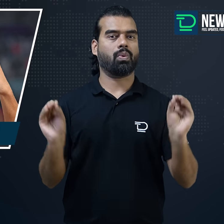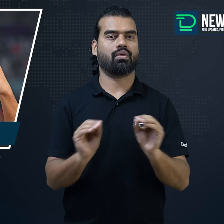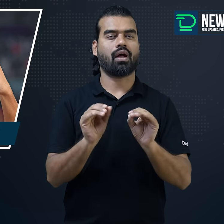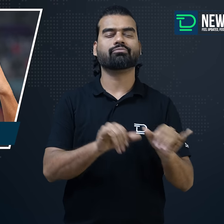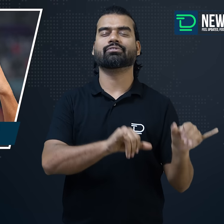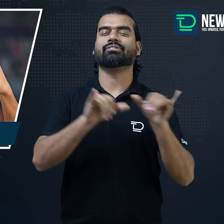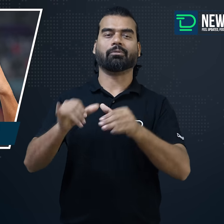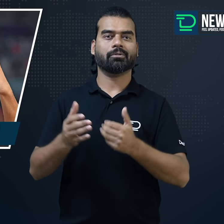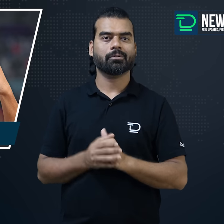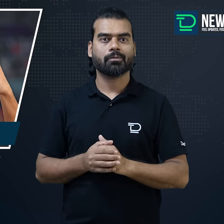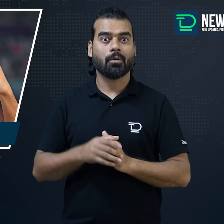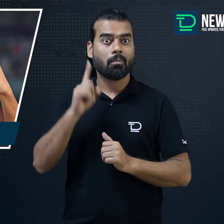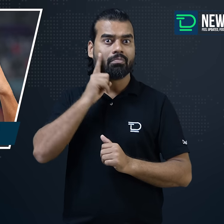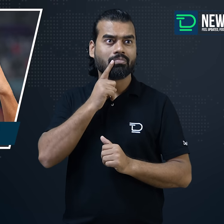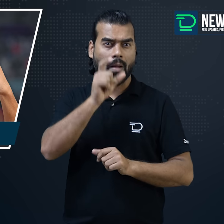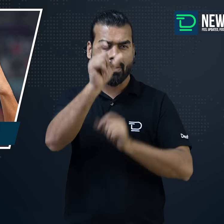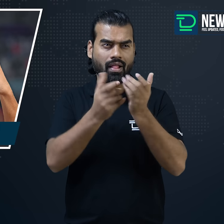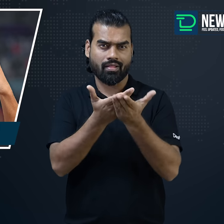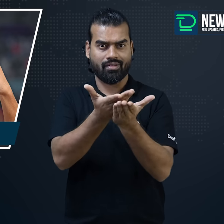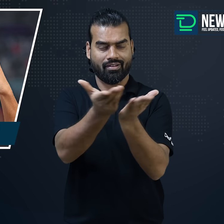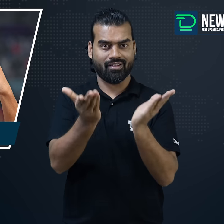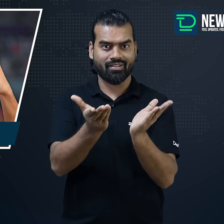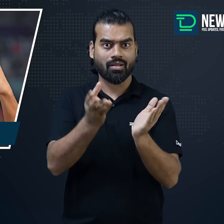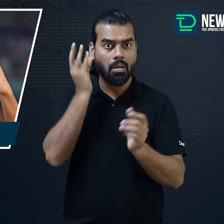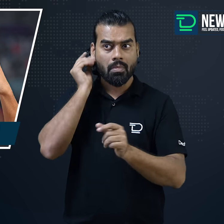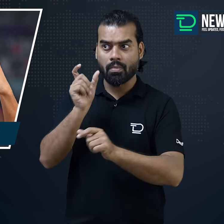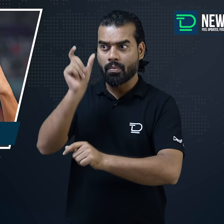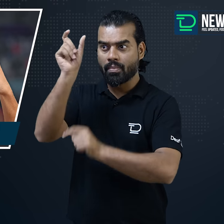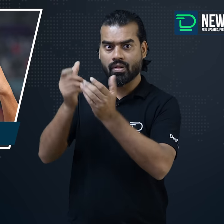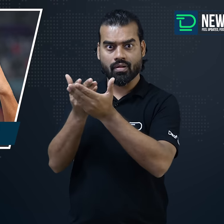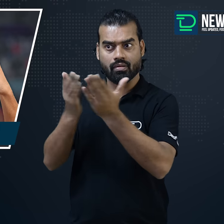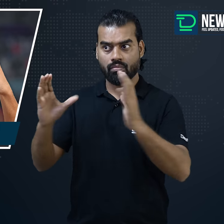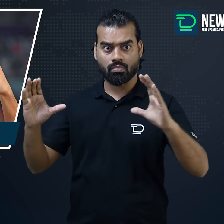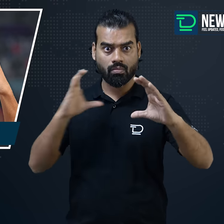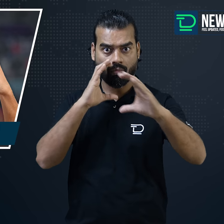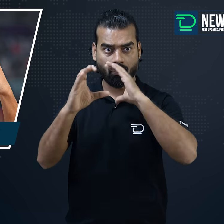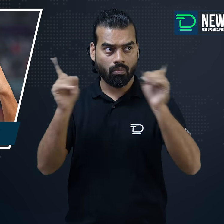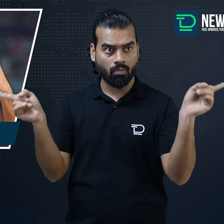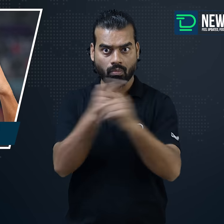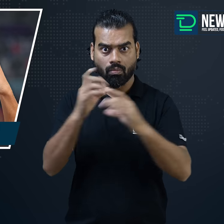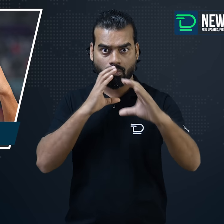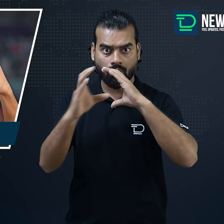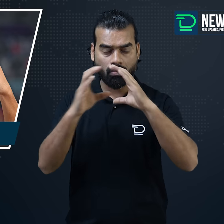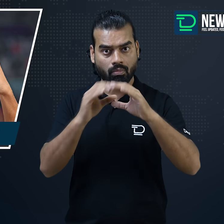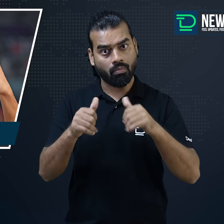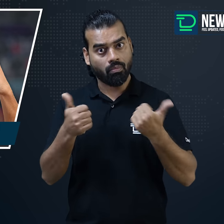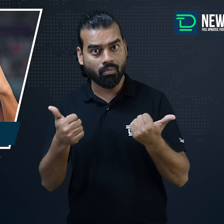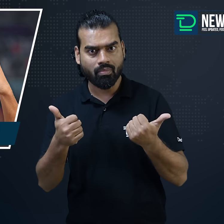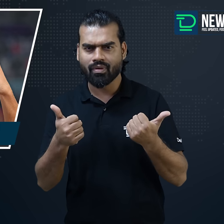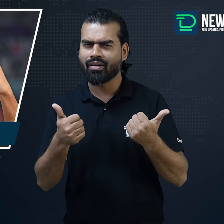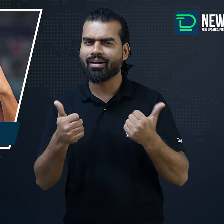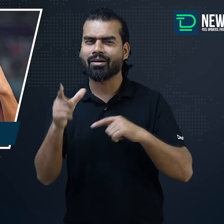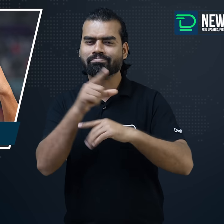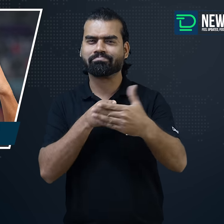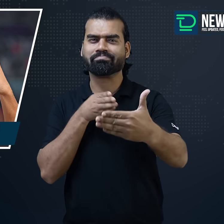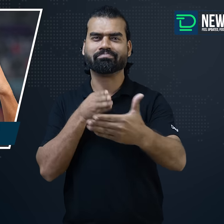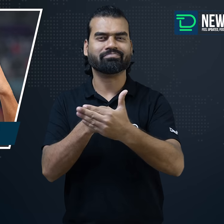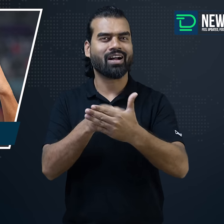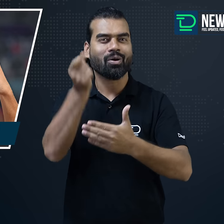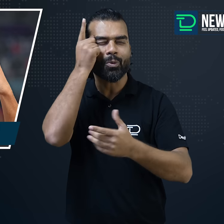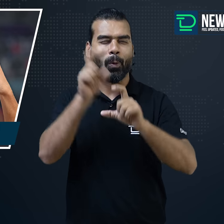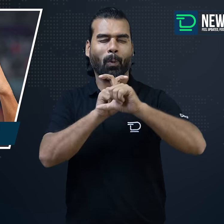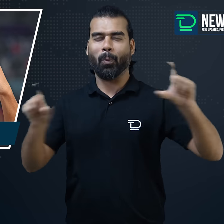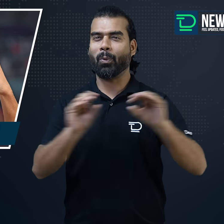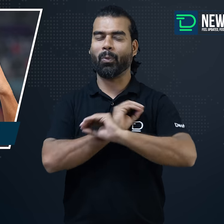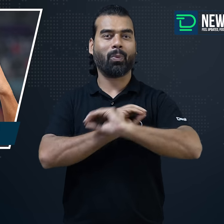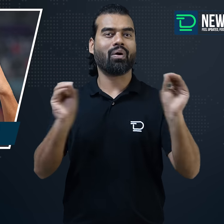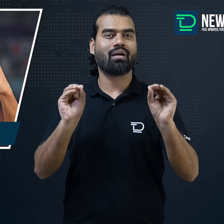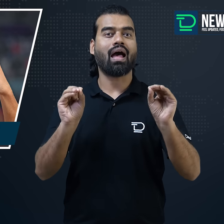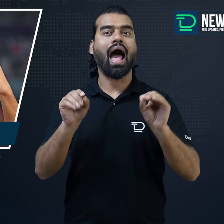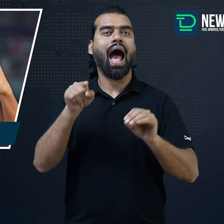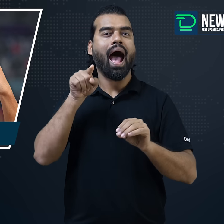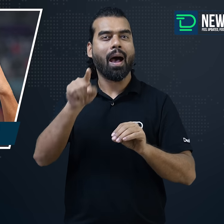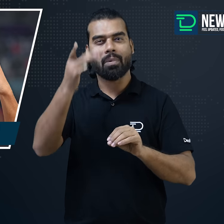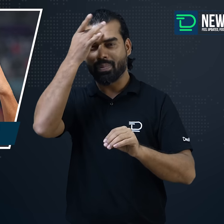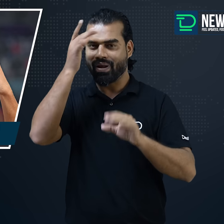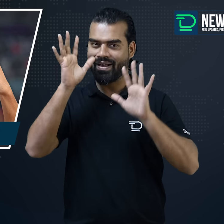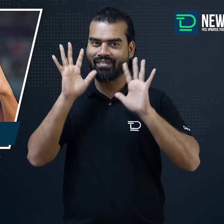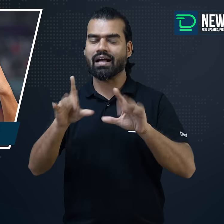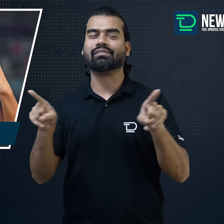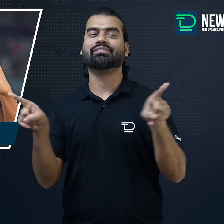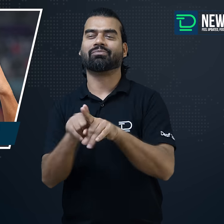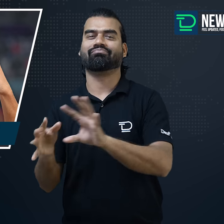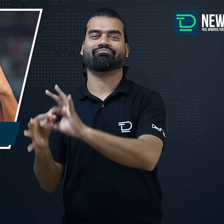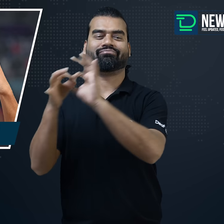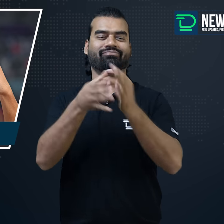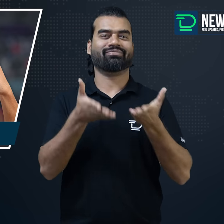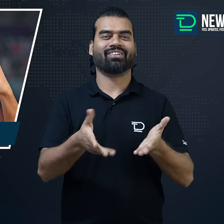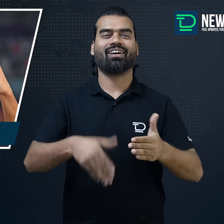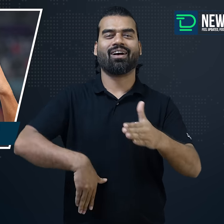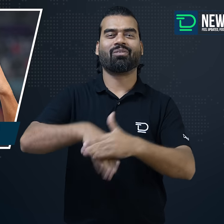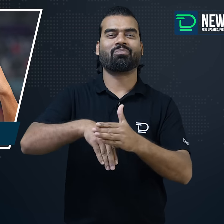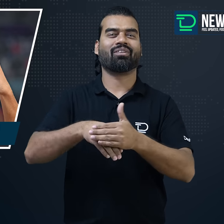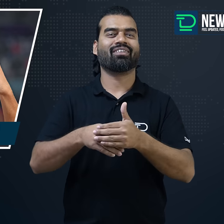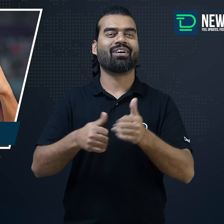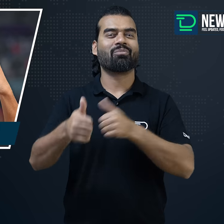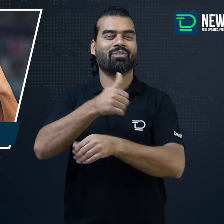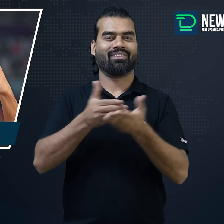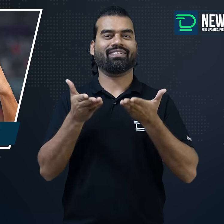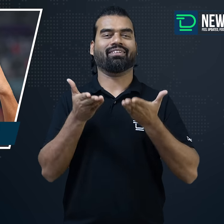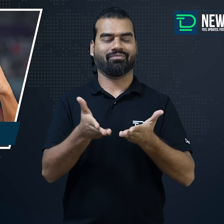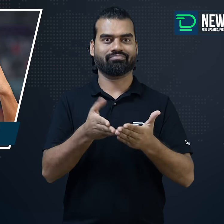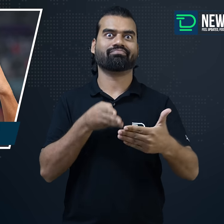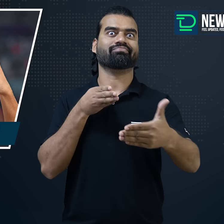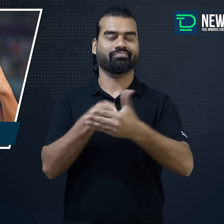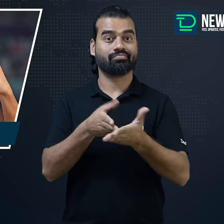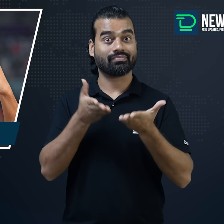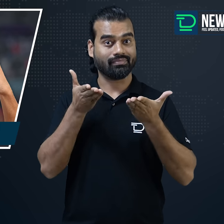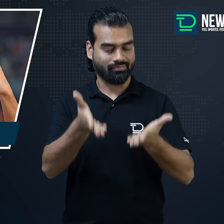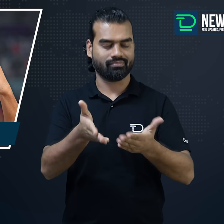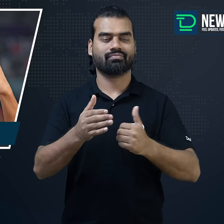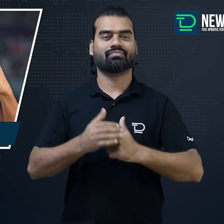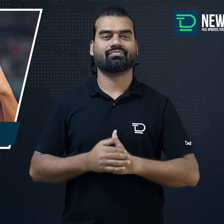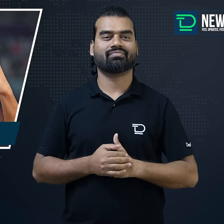Like Deaf and hearing how many misunderstandings are the same.